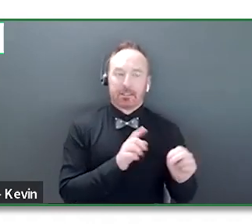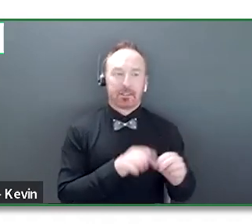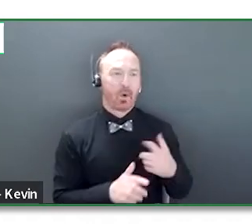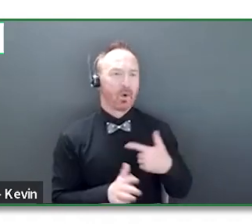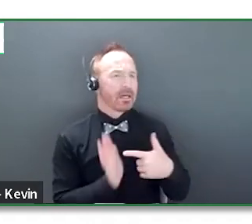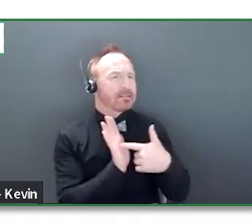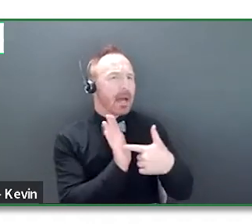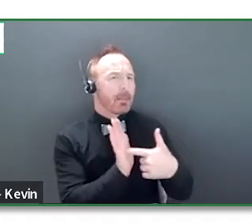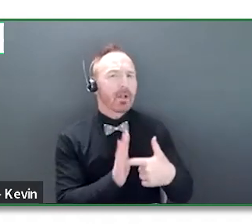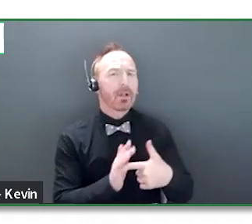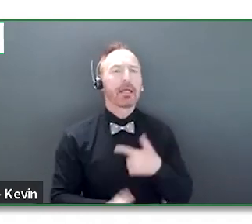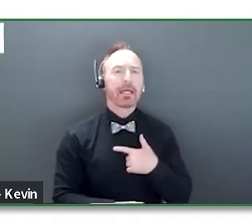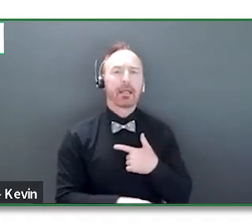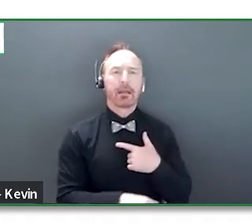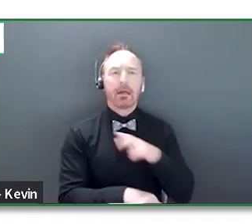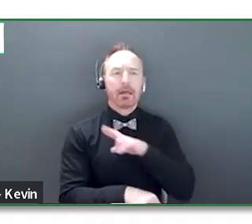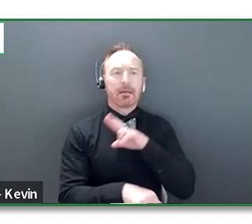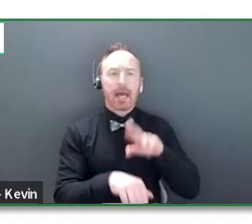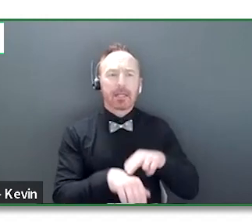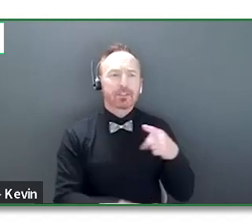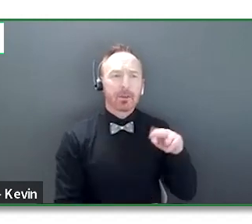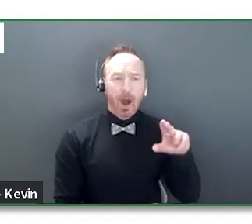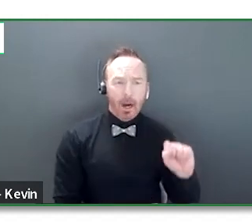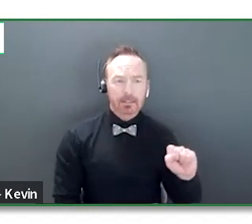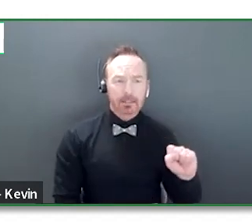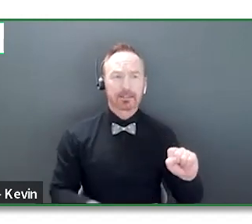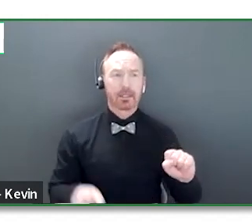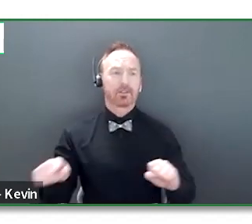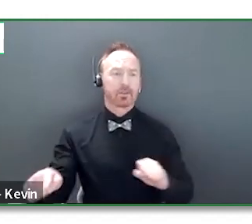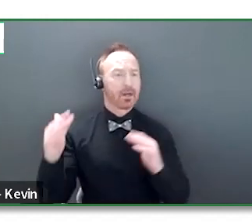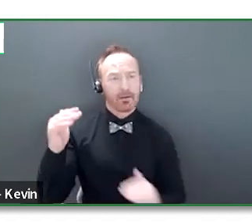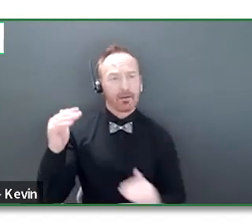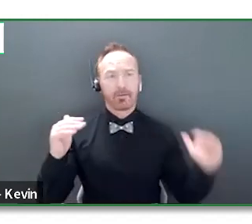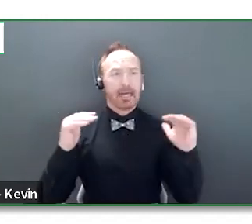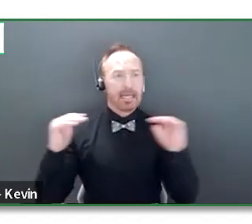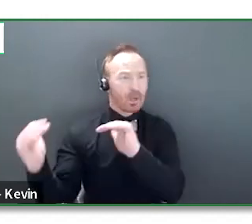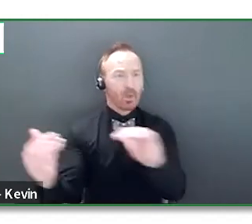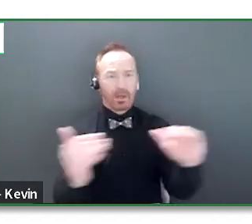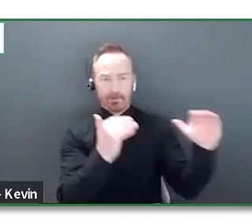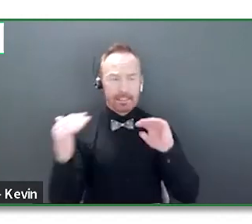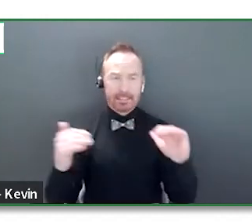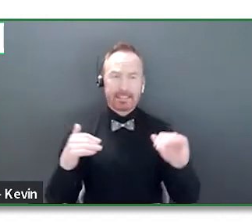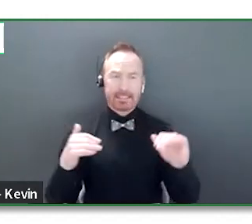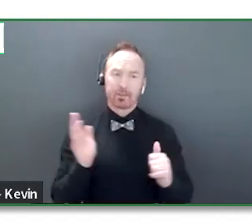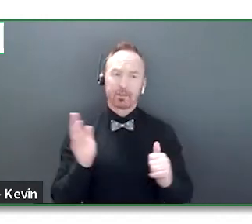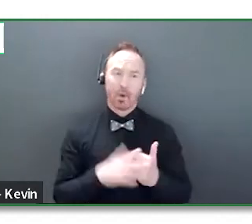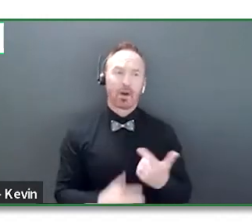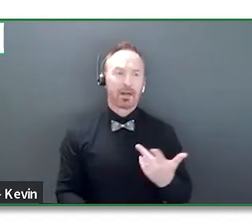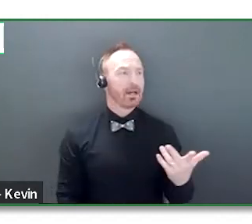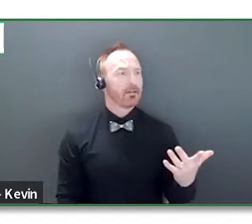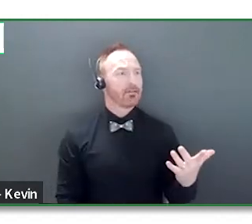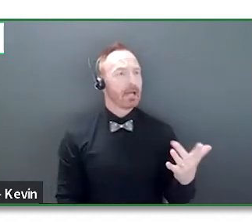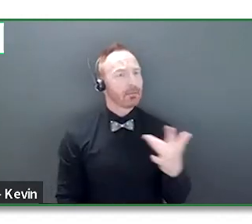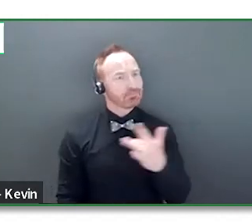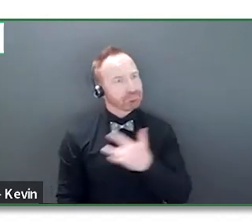meaningful equivalent experiences? Well I'm trying I'm trying to think quickly off the top of my head. There's one in